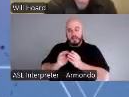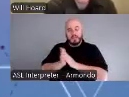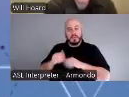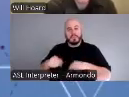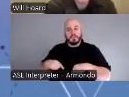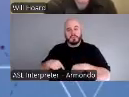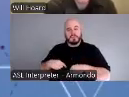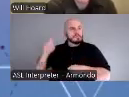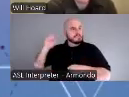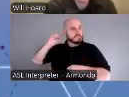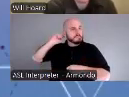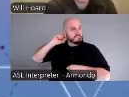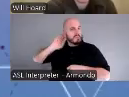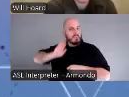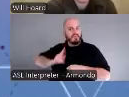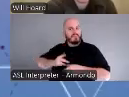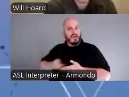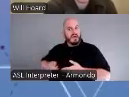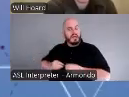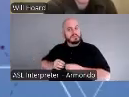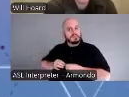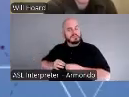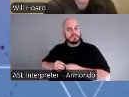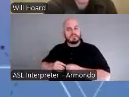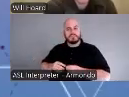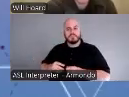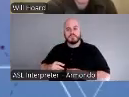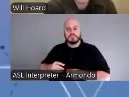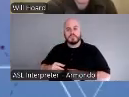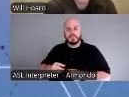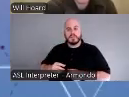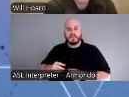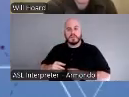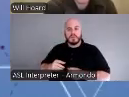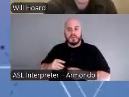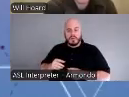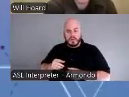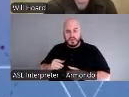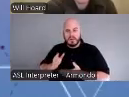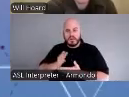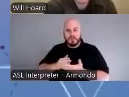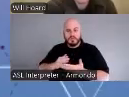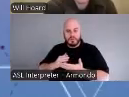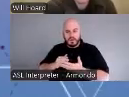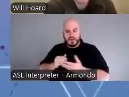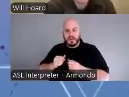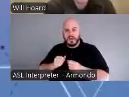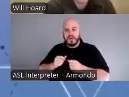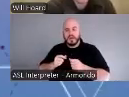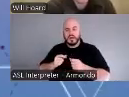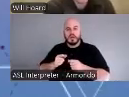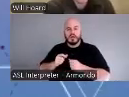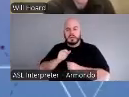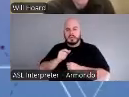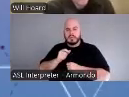Cutting out dessert once a week is not going to make you lose 15 pounds in four weeks,